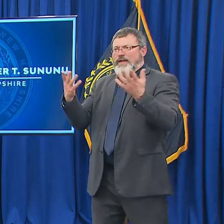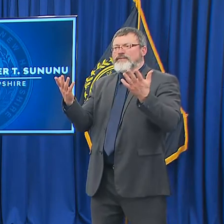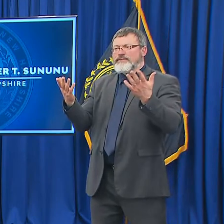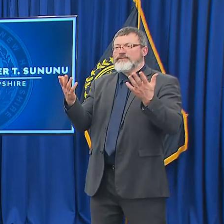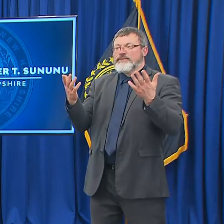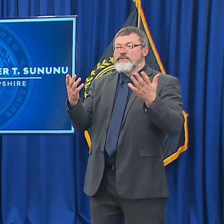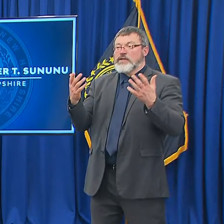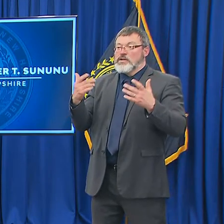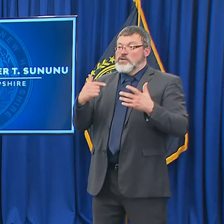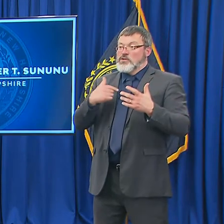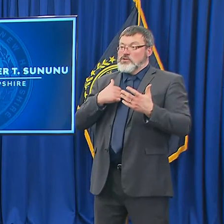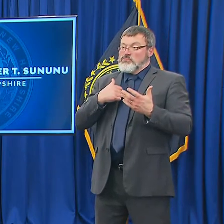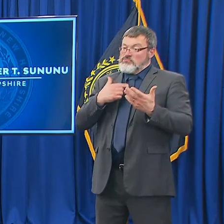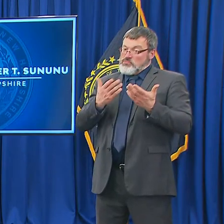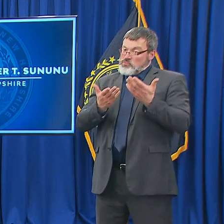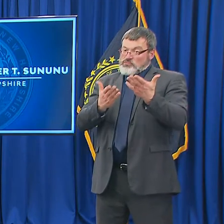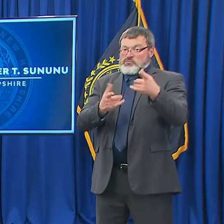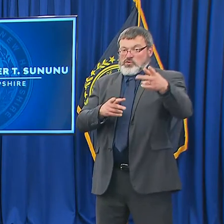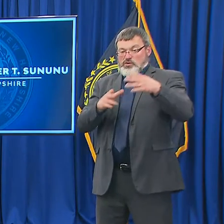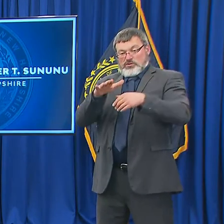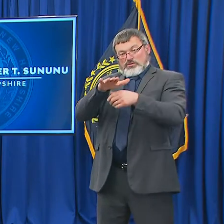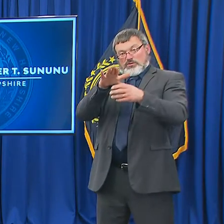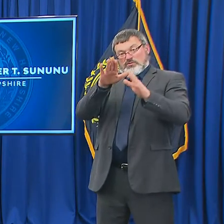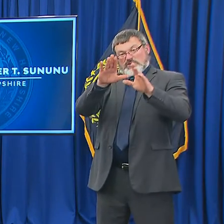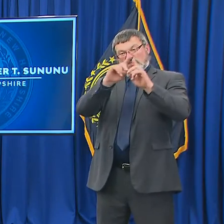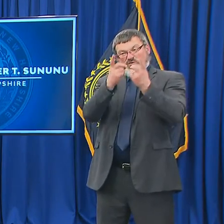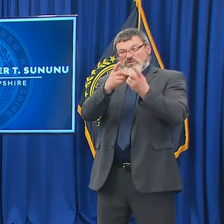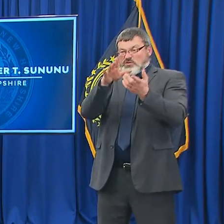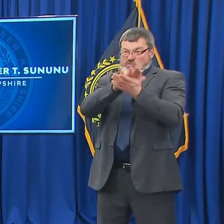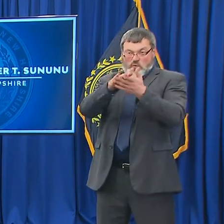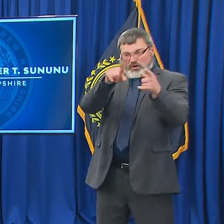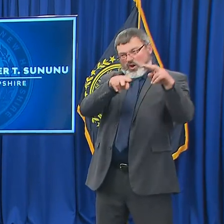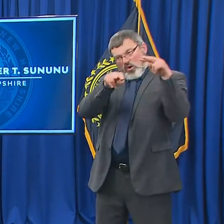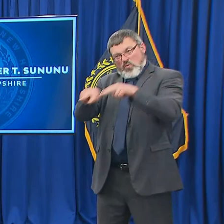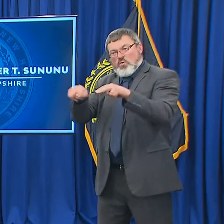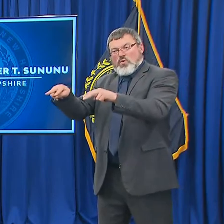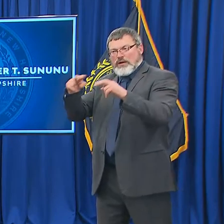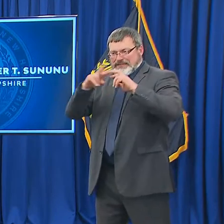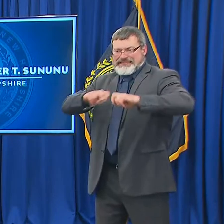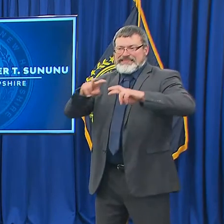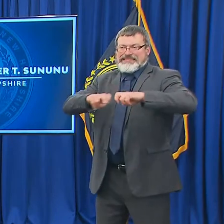Governor Our next question comes from Holly Riemer with The Associated Press Holly.